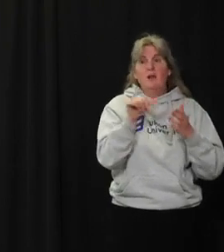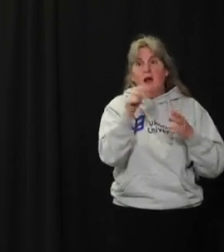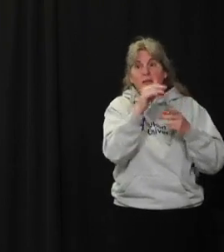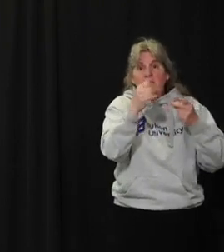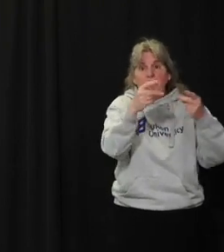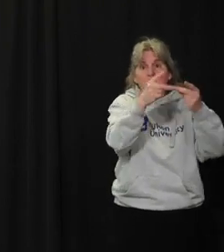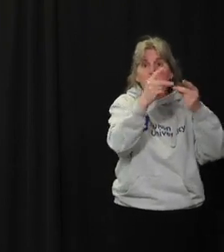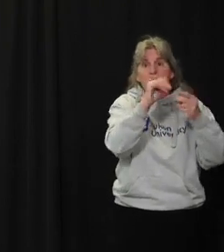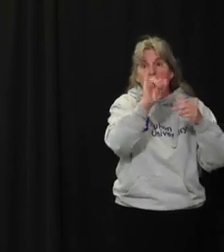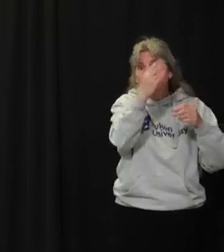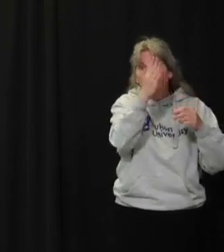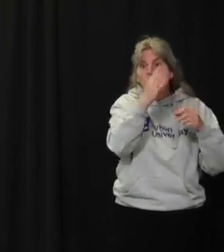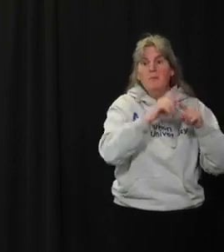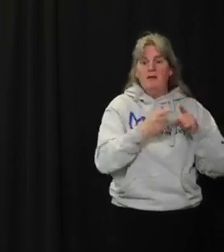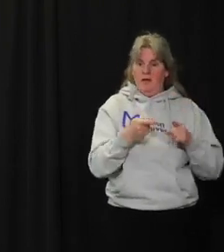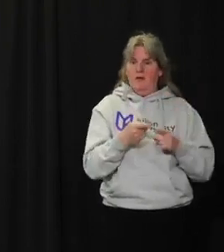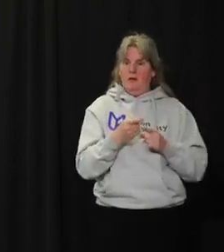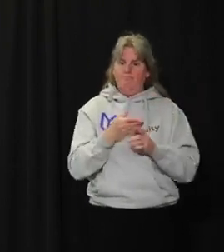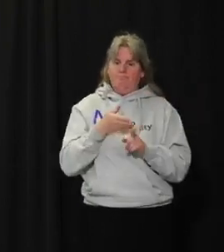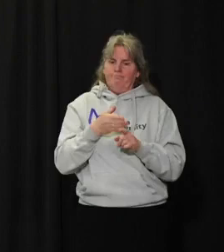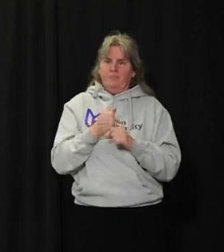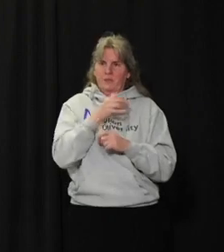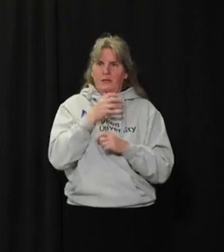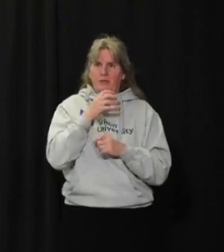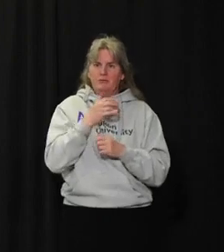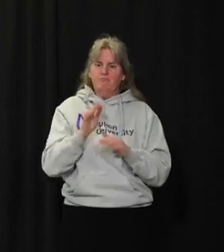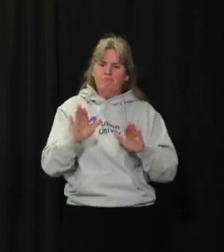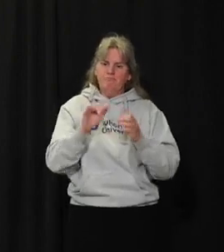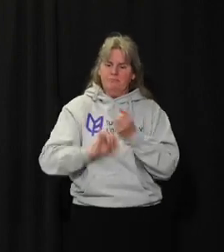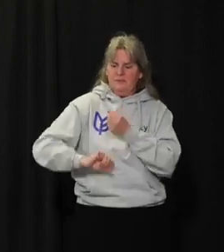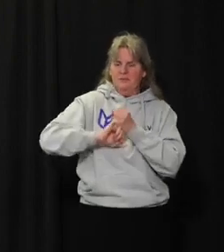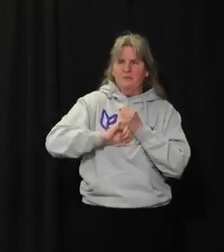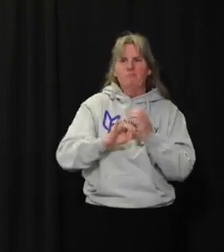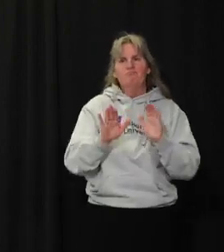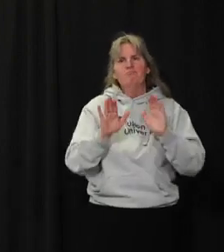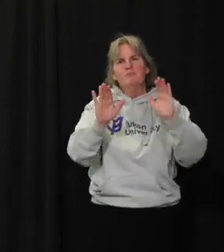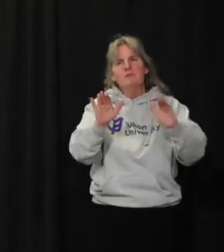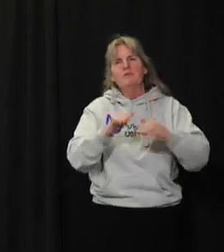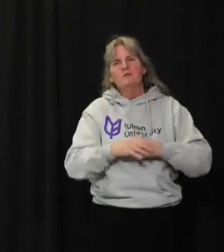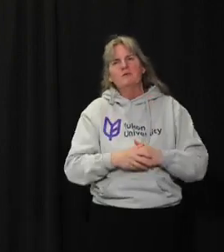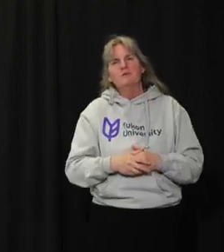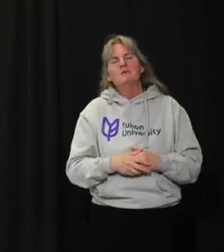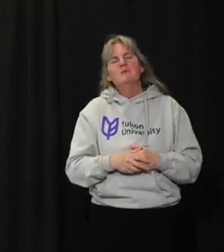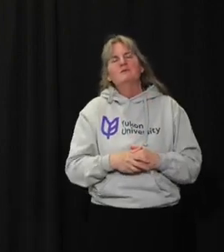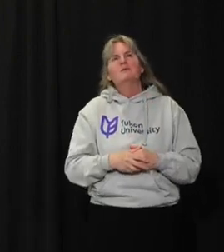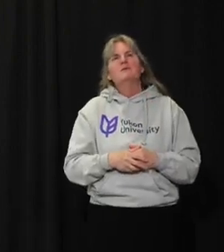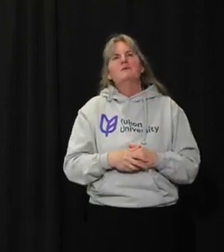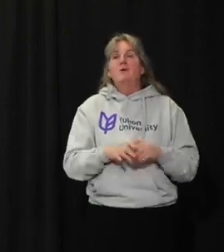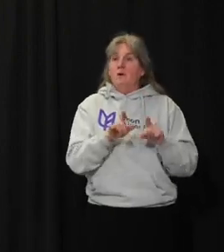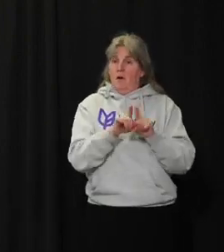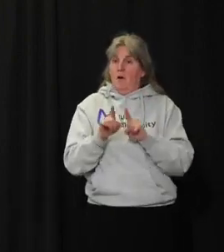for students to get out and experience something different, by being able to support our agricultural industry.